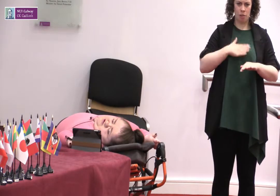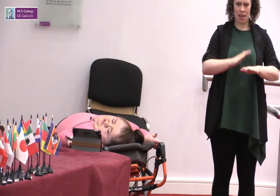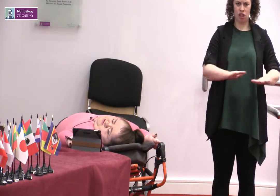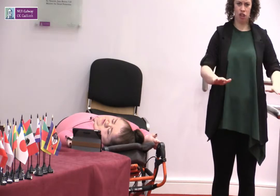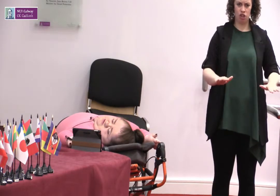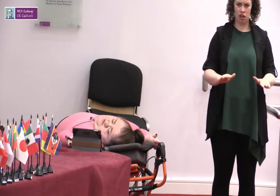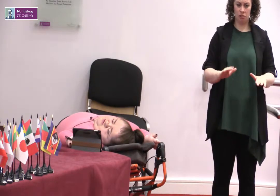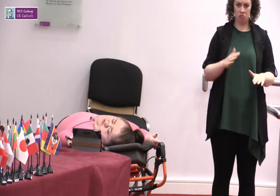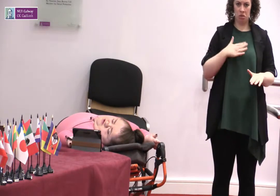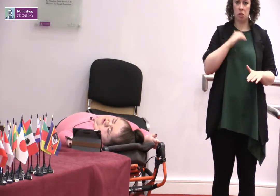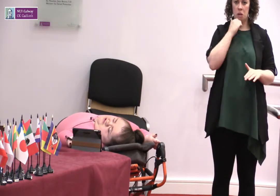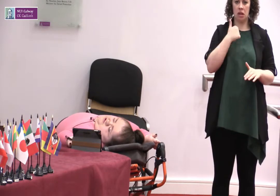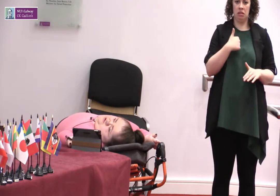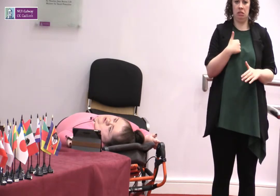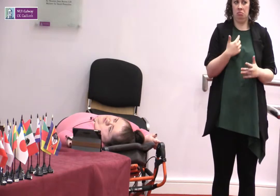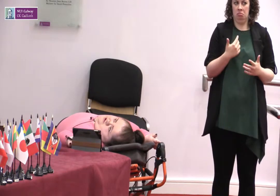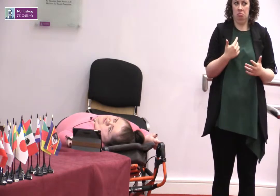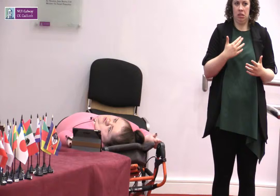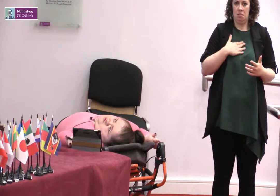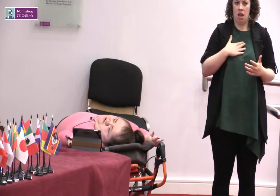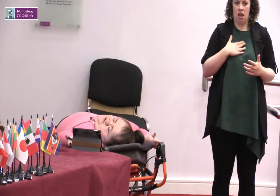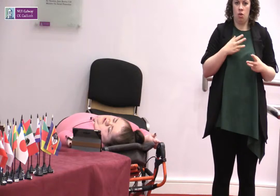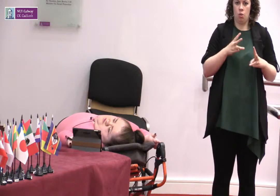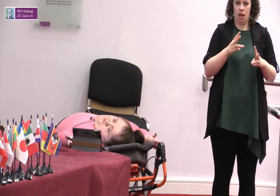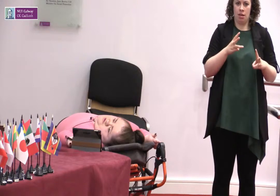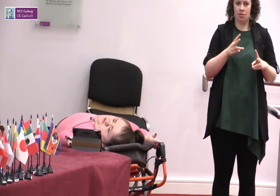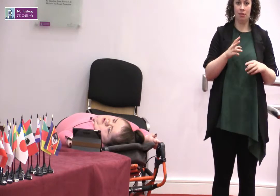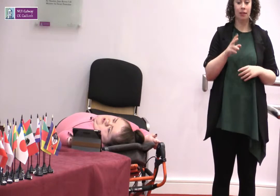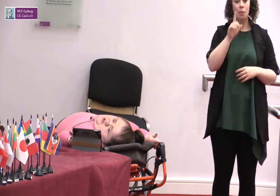I could not the children normally. Those were his words.